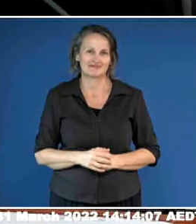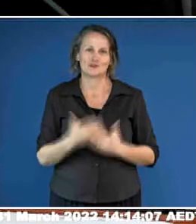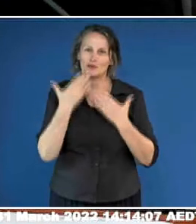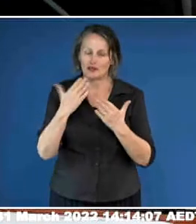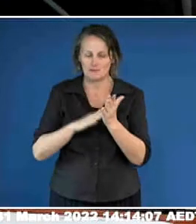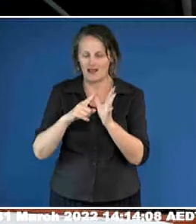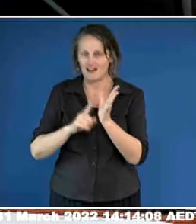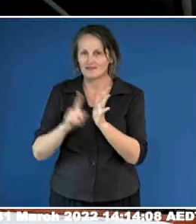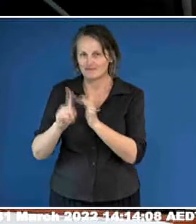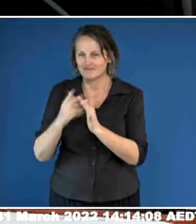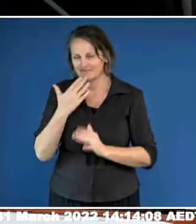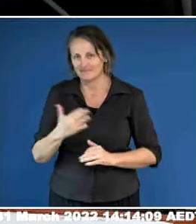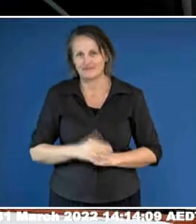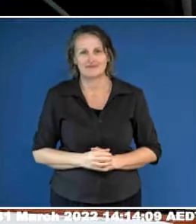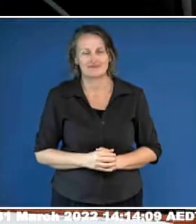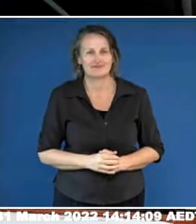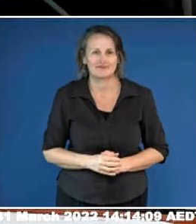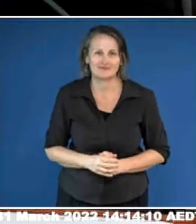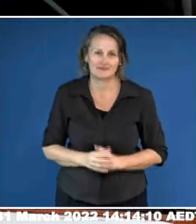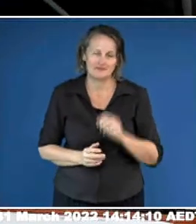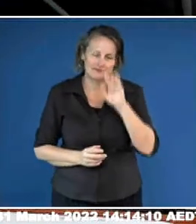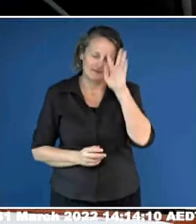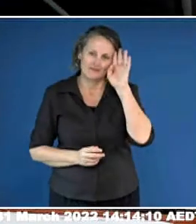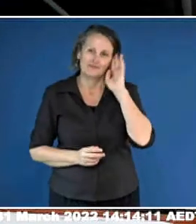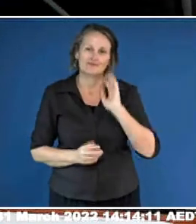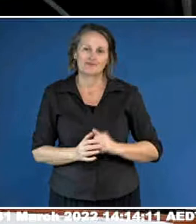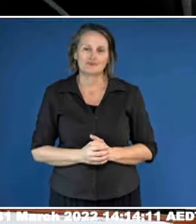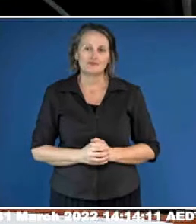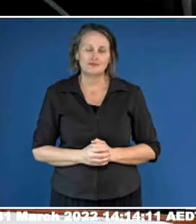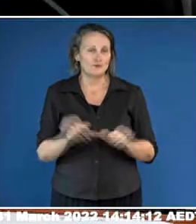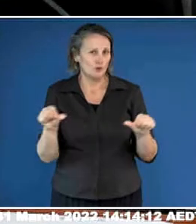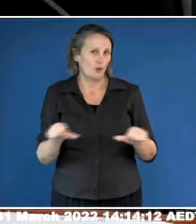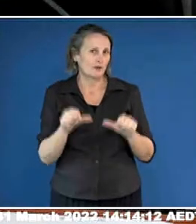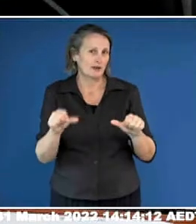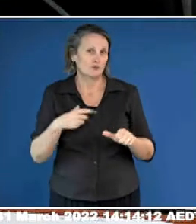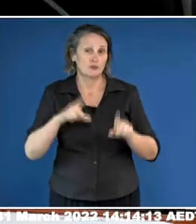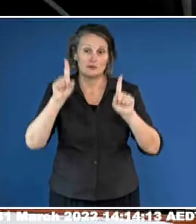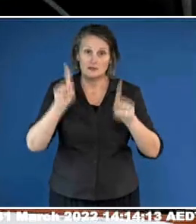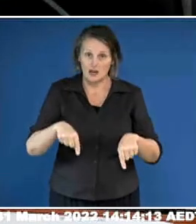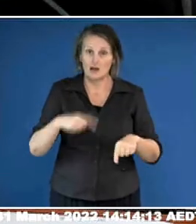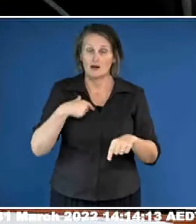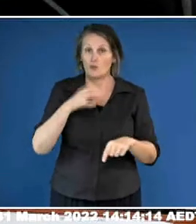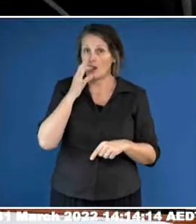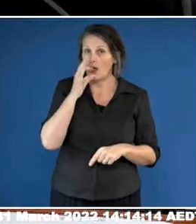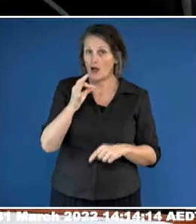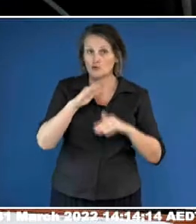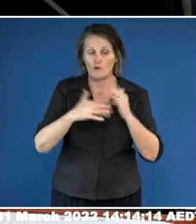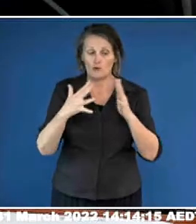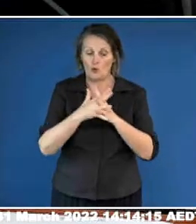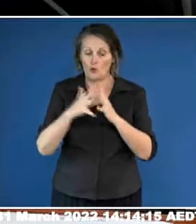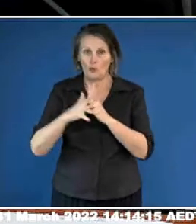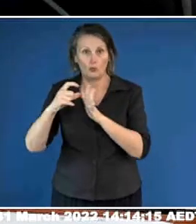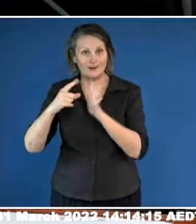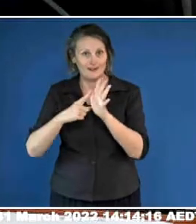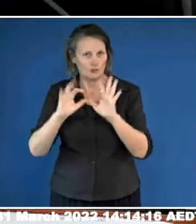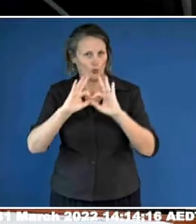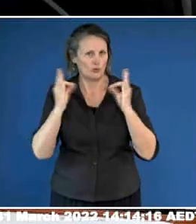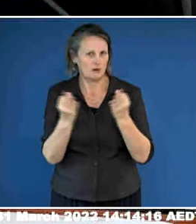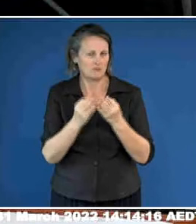I want to start by asking you about WWDA's work and advocacy that is relevant to this